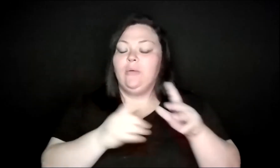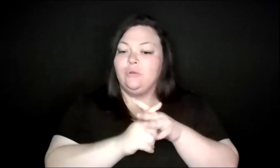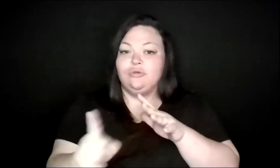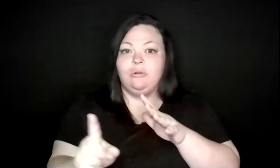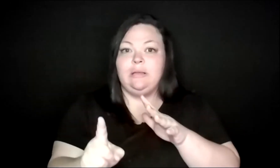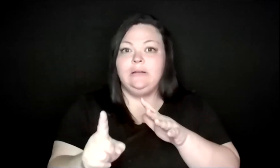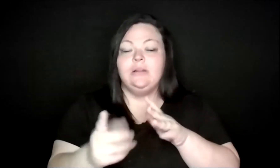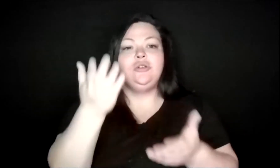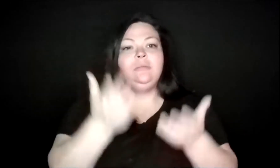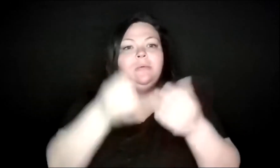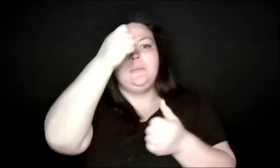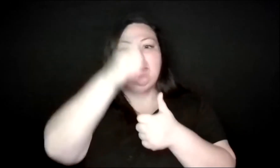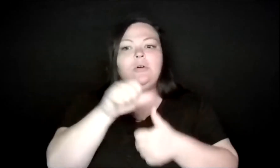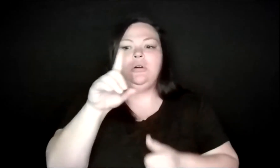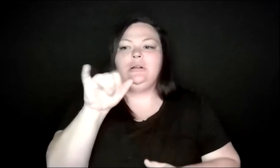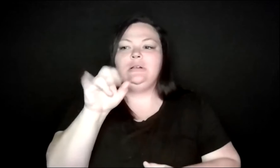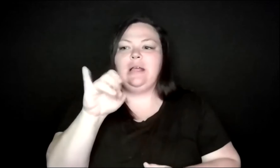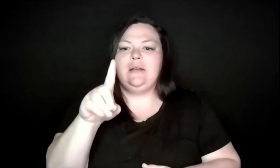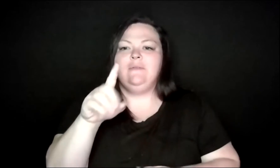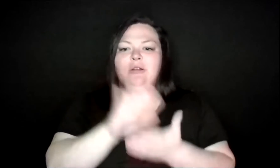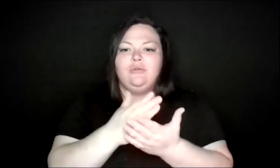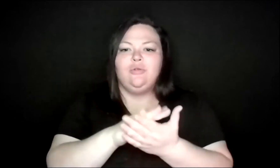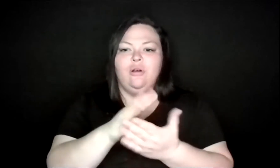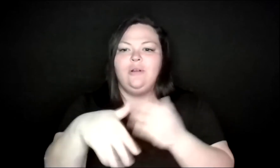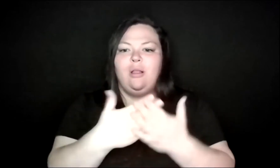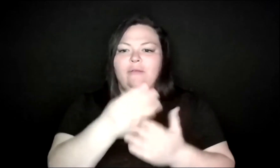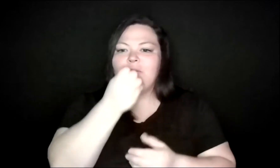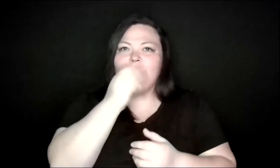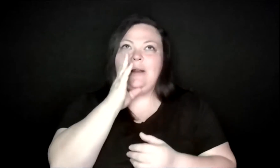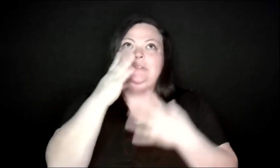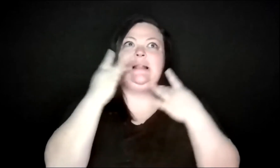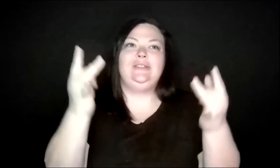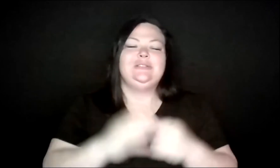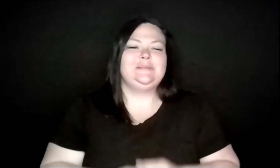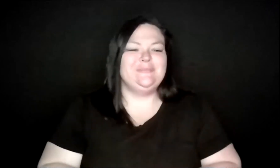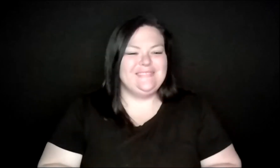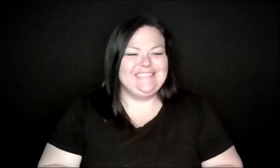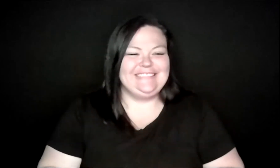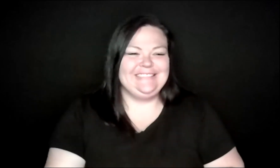may remember that David cooked all of your food and it was all delicious, um, so thanks